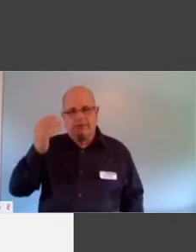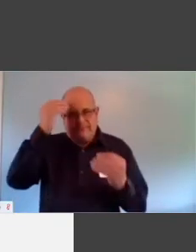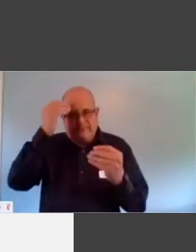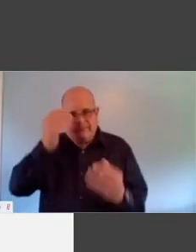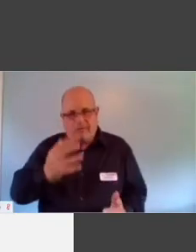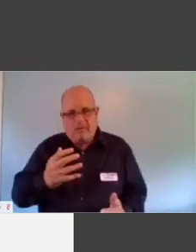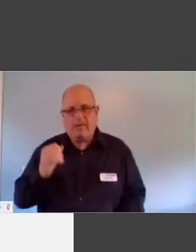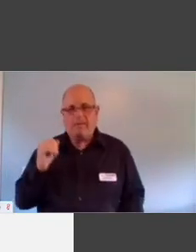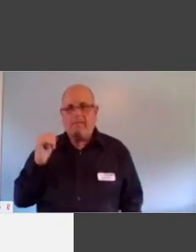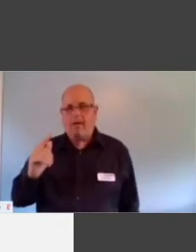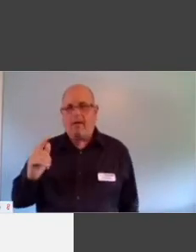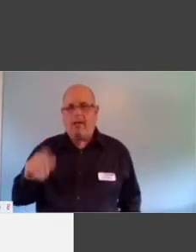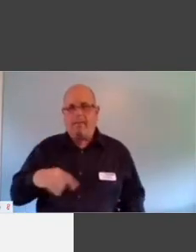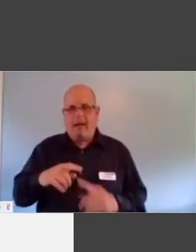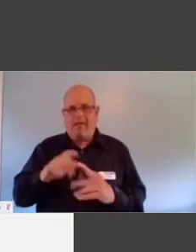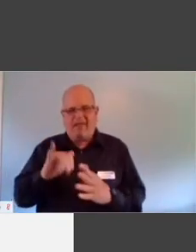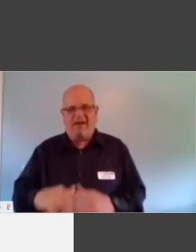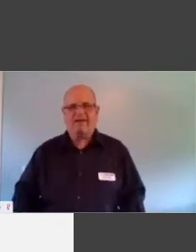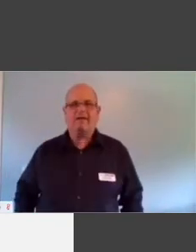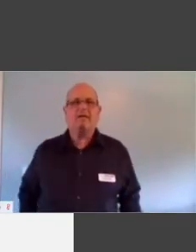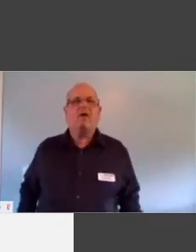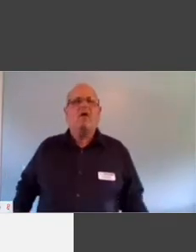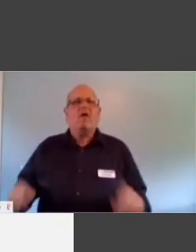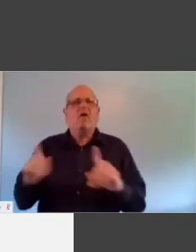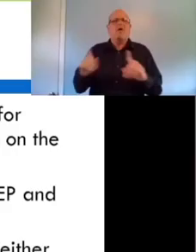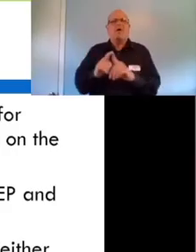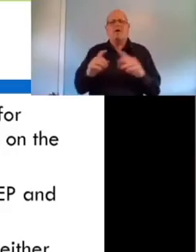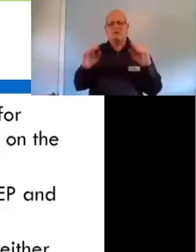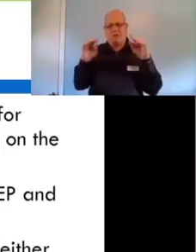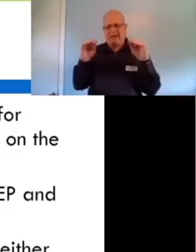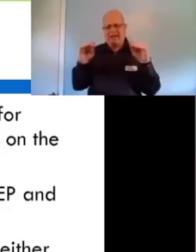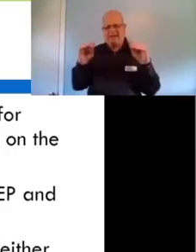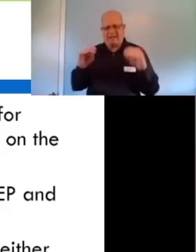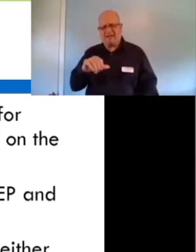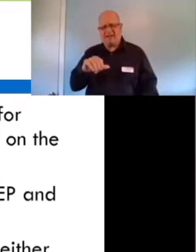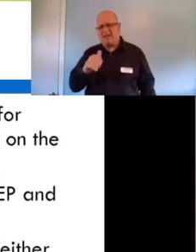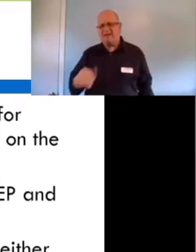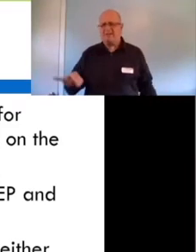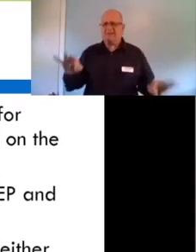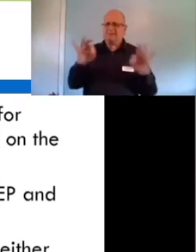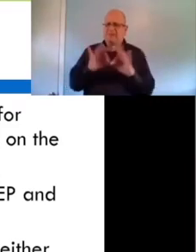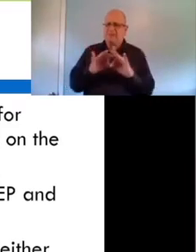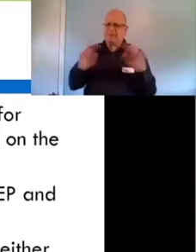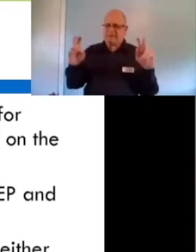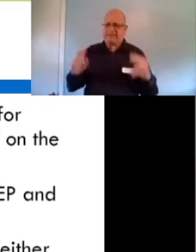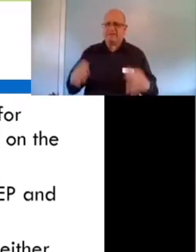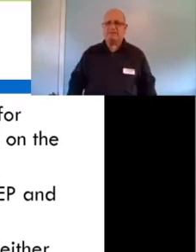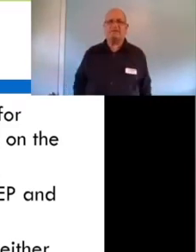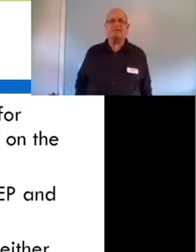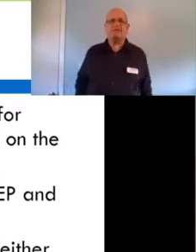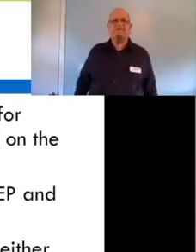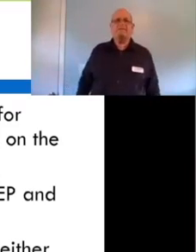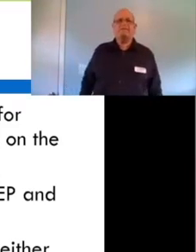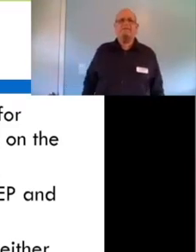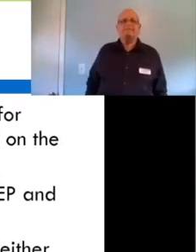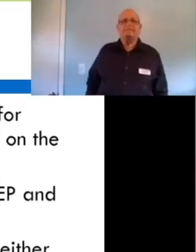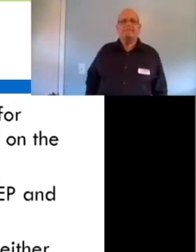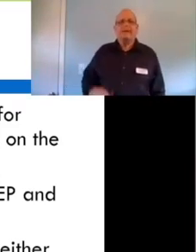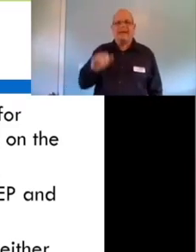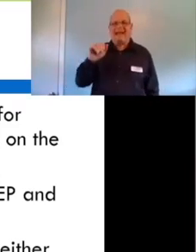of that. Also education, another big issue is AT devices